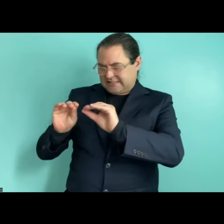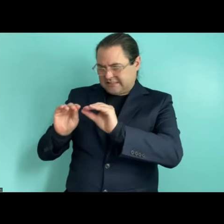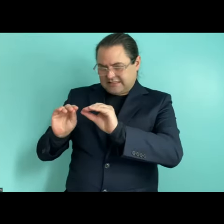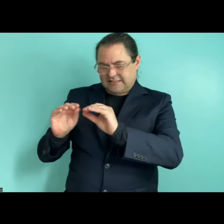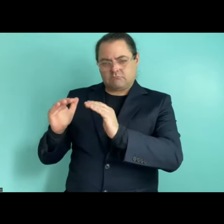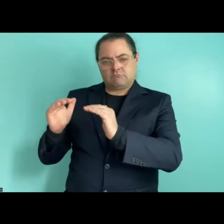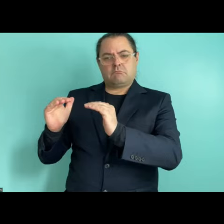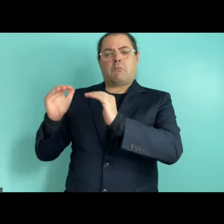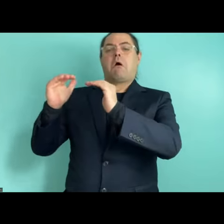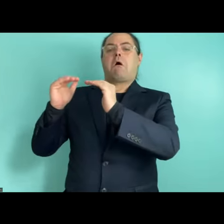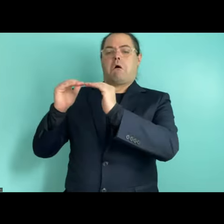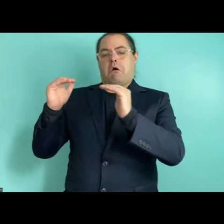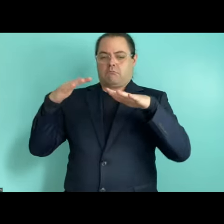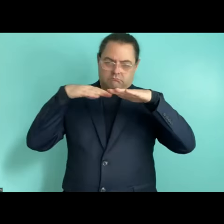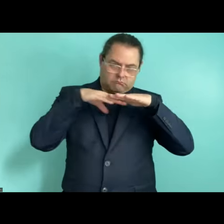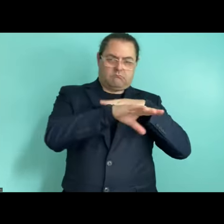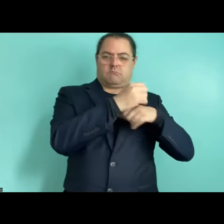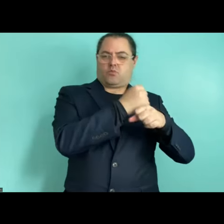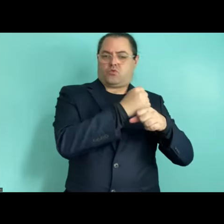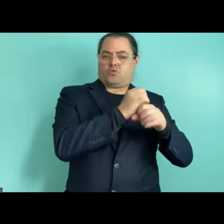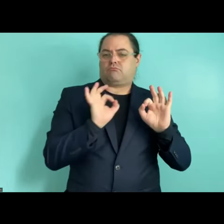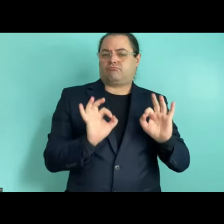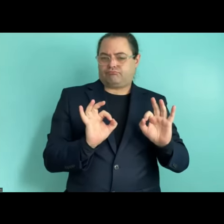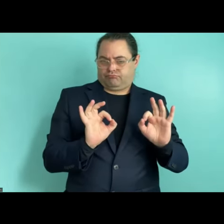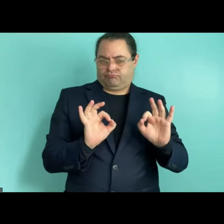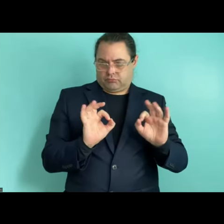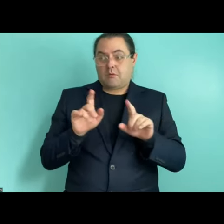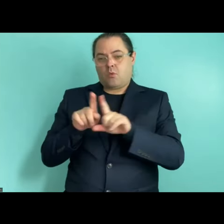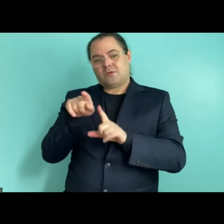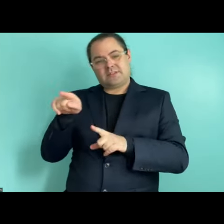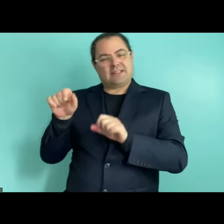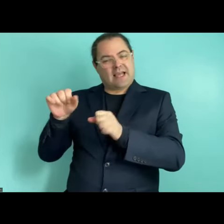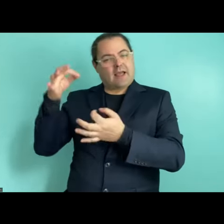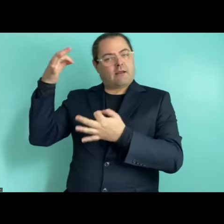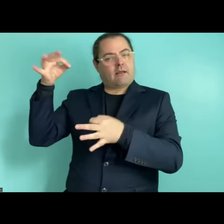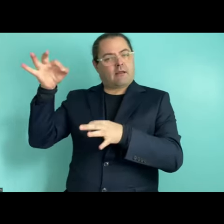disabilities, and also to make sure that they obtain qualifications within the AC t six.